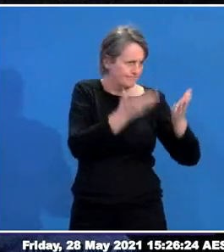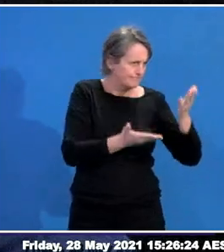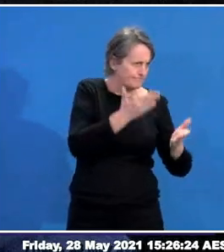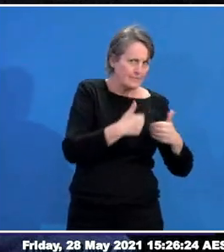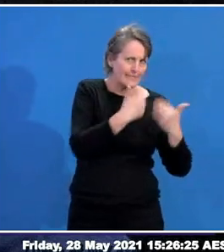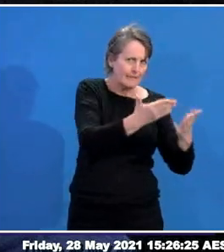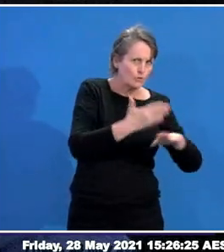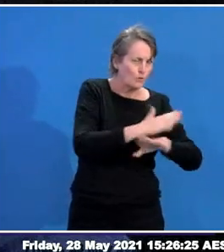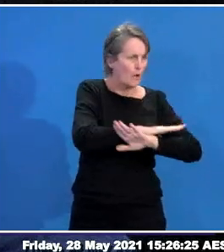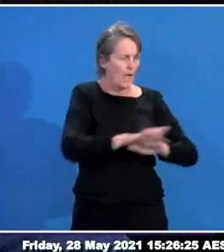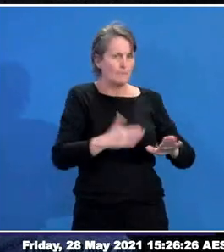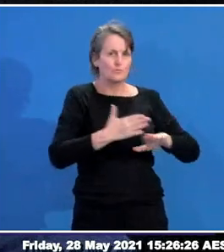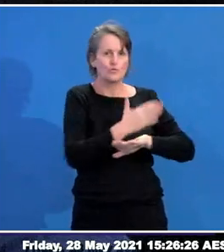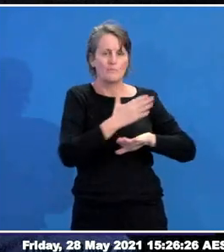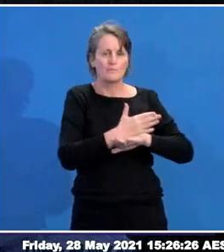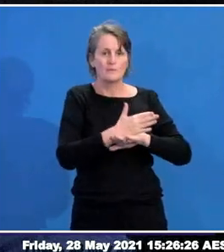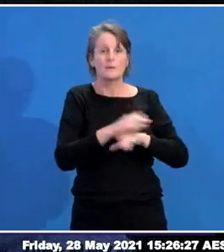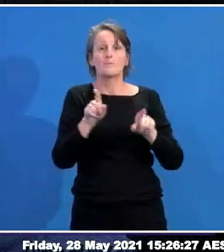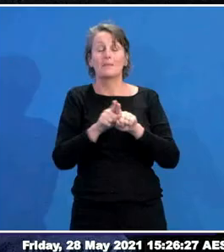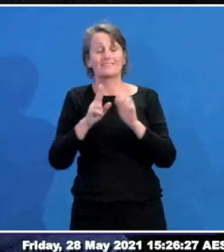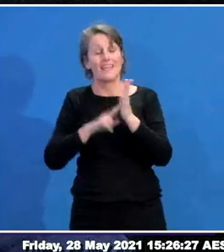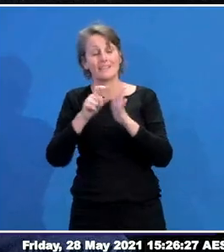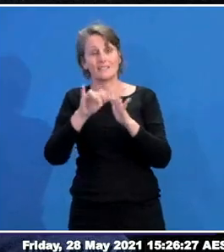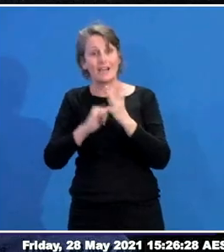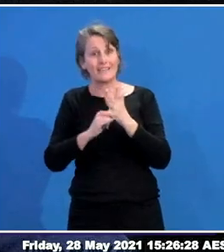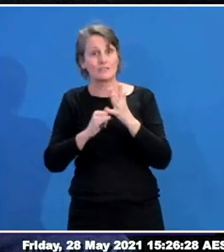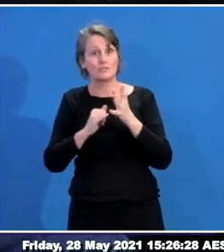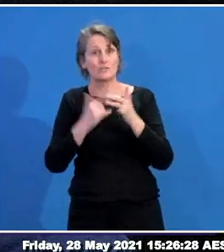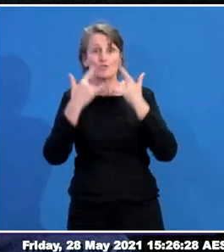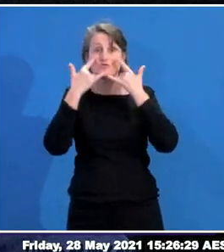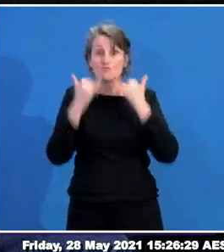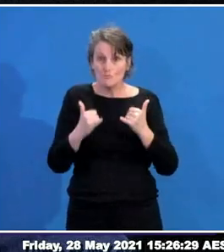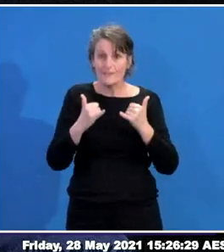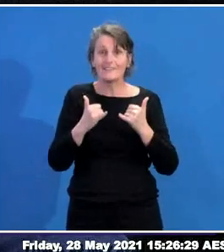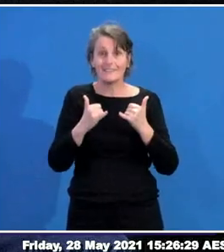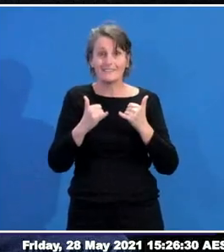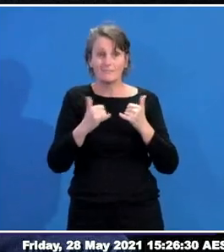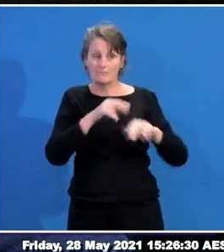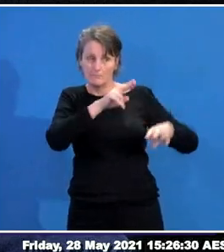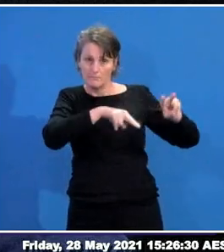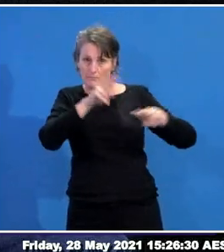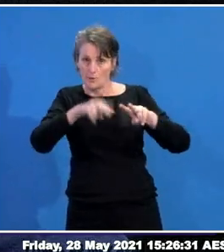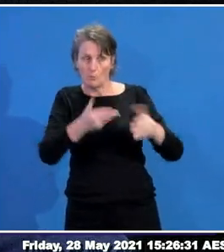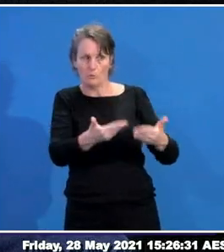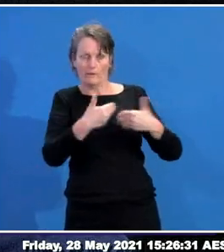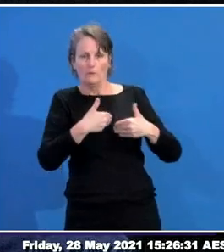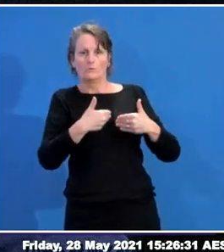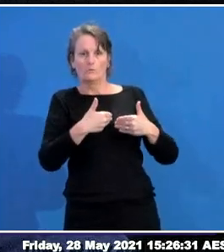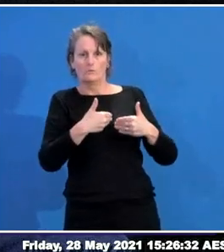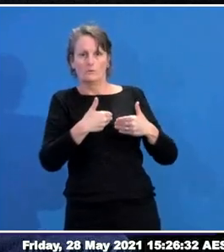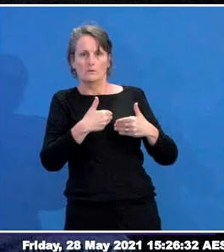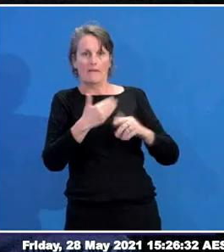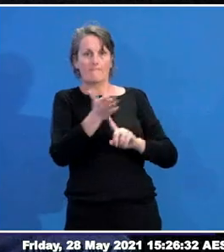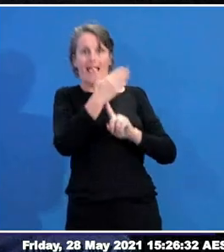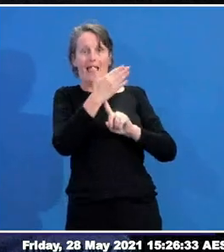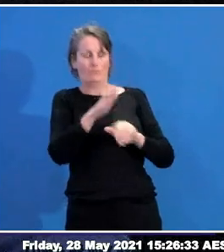flagging in the worker screening system of matters, and at the point where anyone who